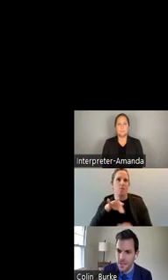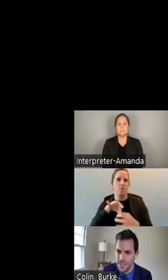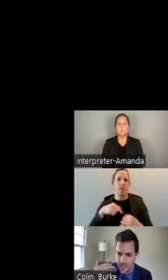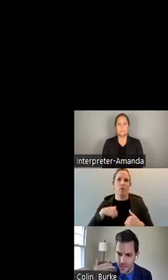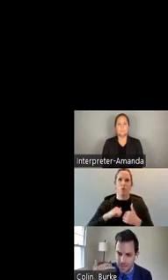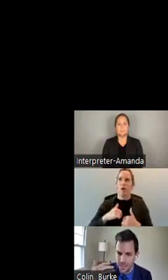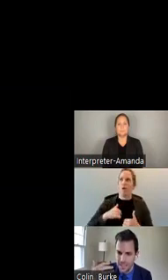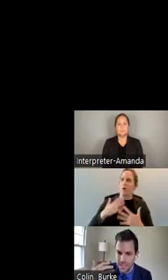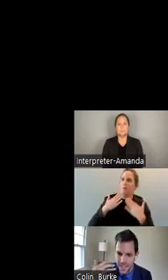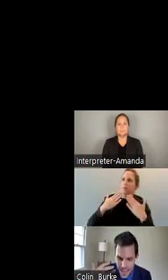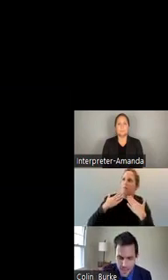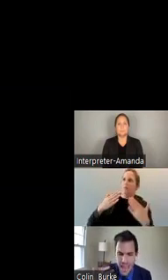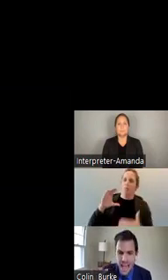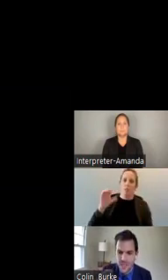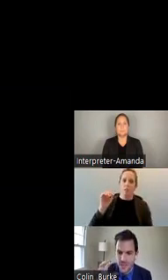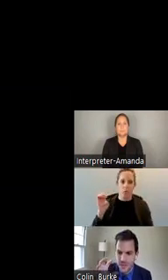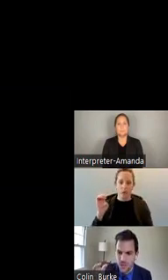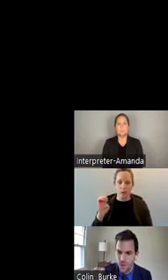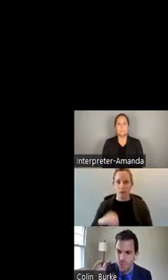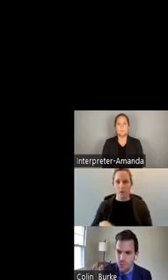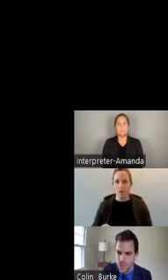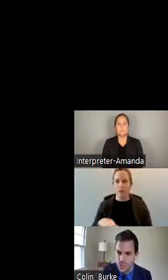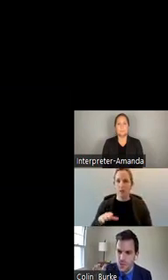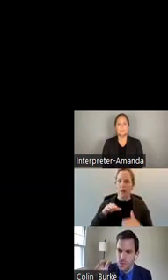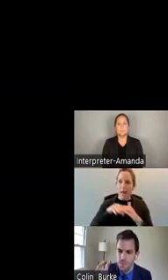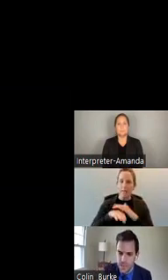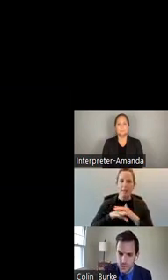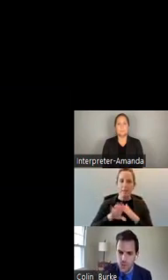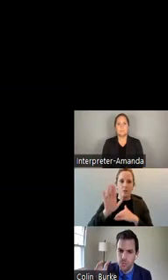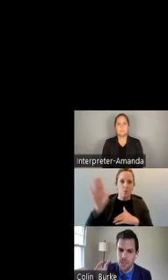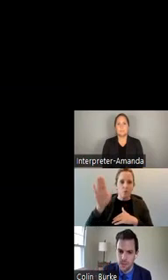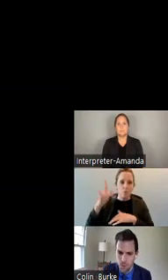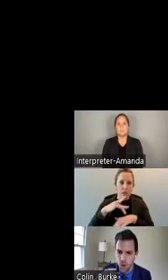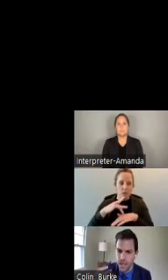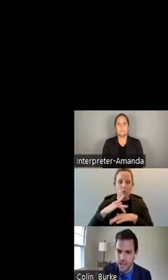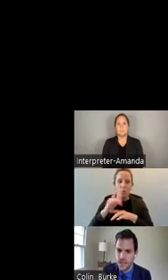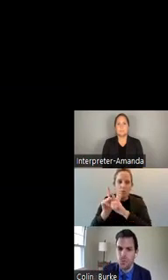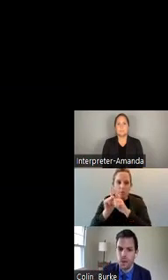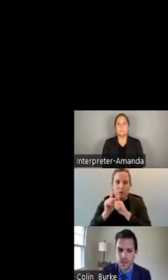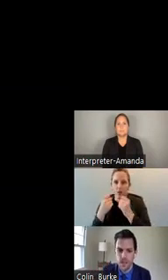excellence um having access to their incredible resources mentorship and support at this point